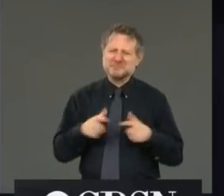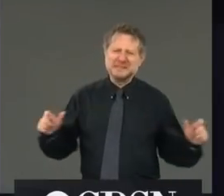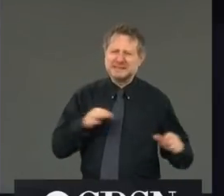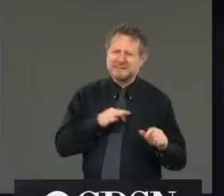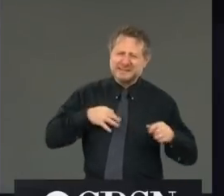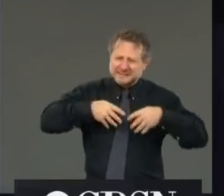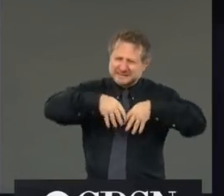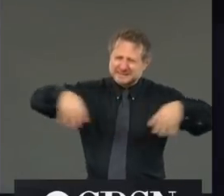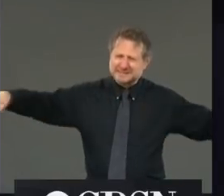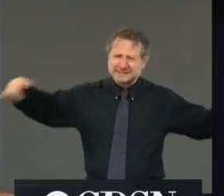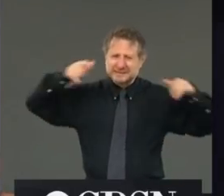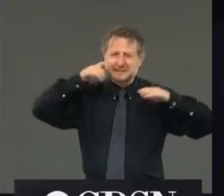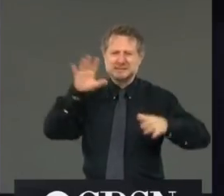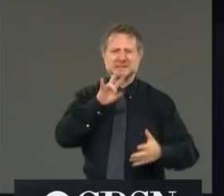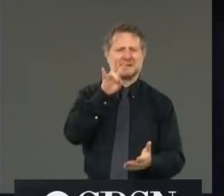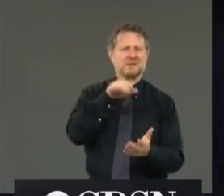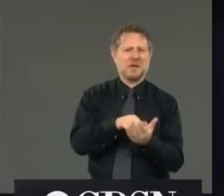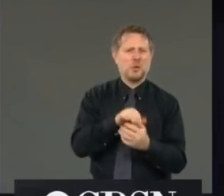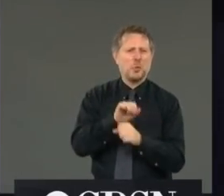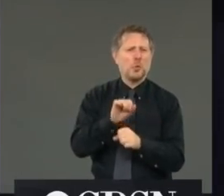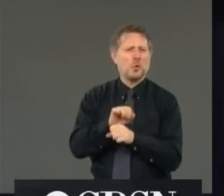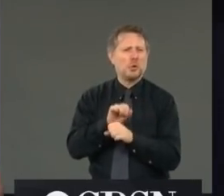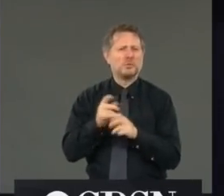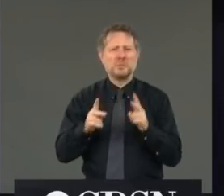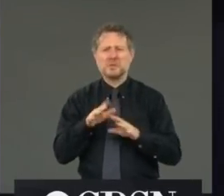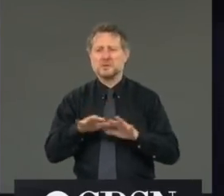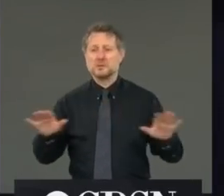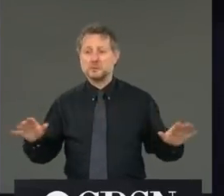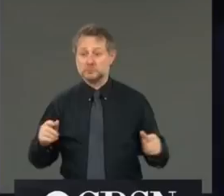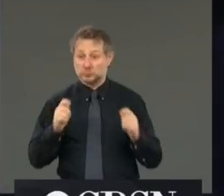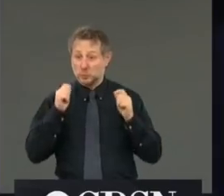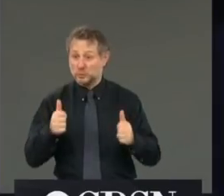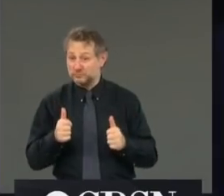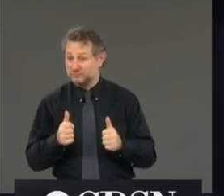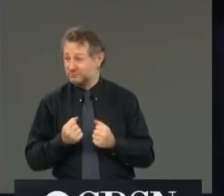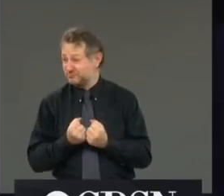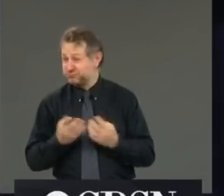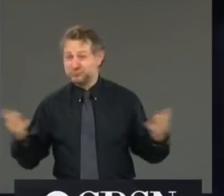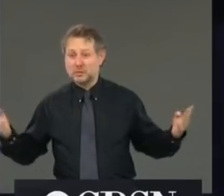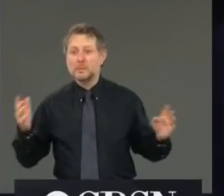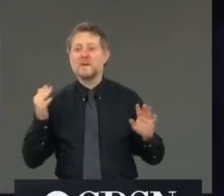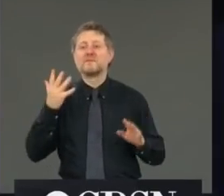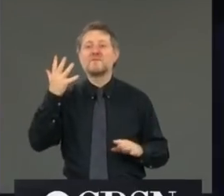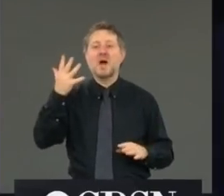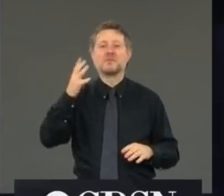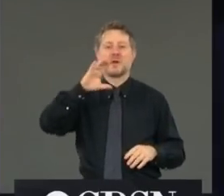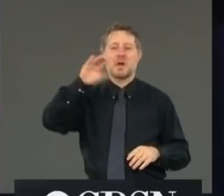CALLS. SO WE RAMPED UP FROM 500 STAFF